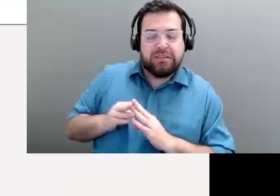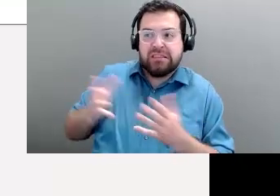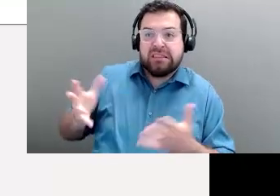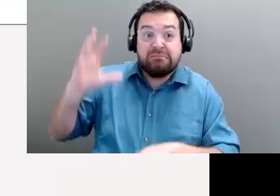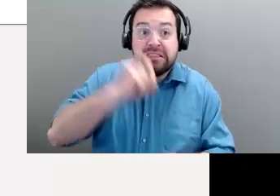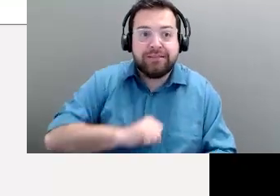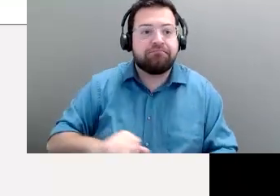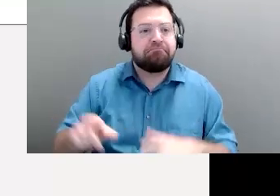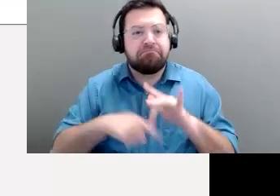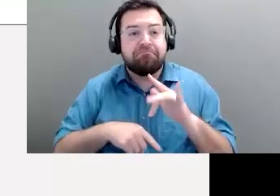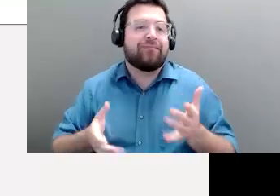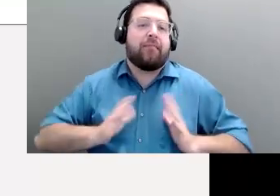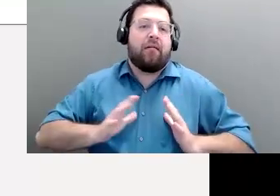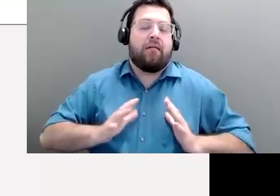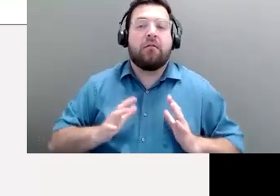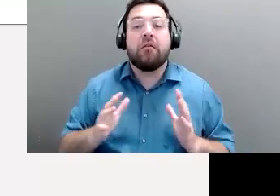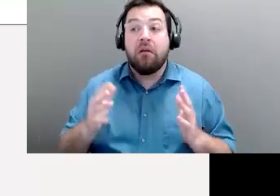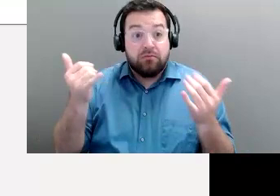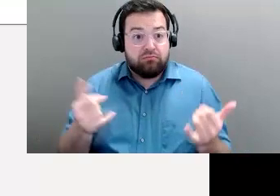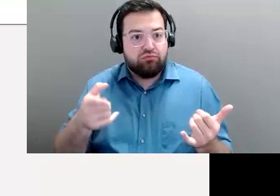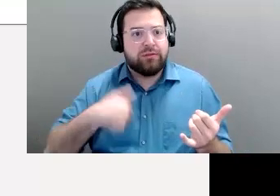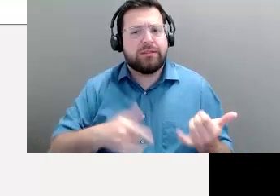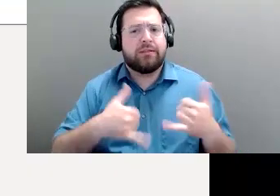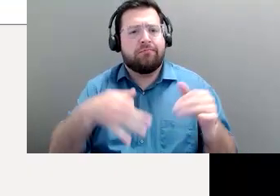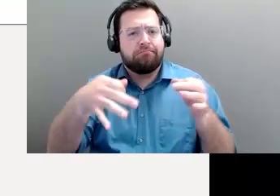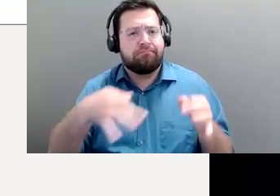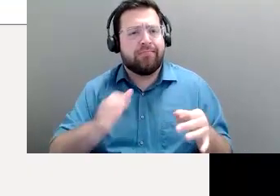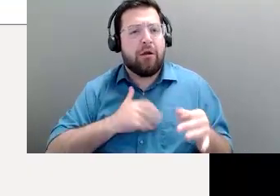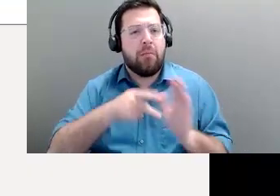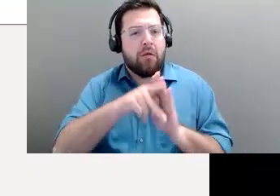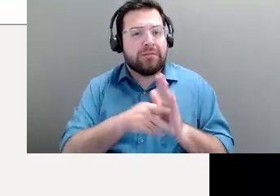we’ll still go over our RSI policy here on campus, which provides